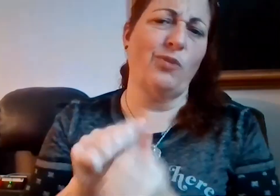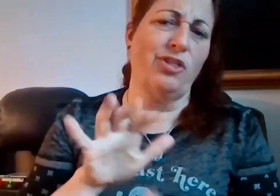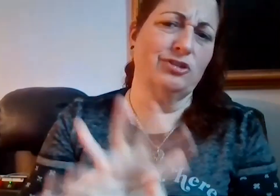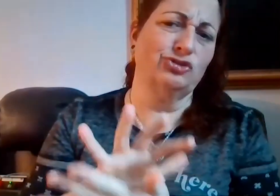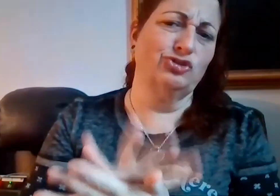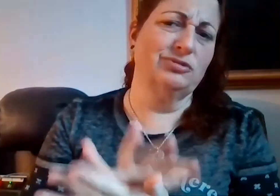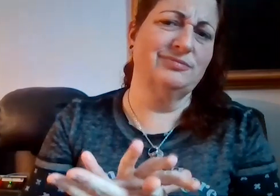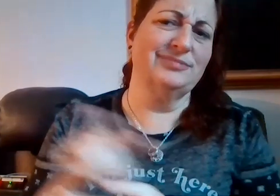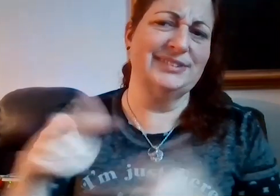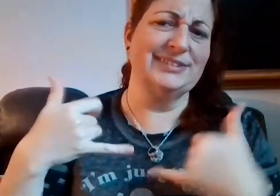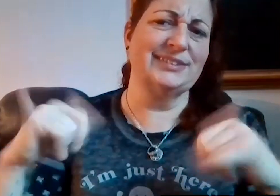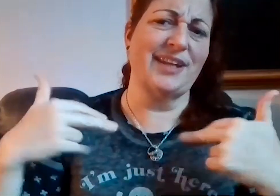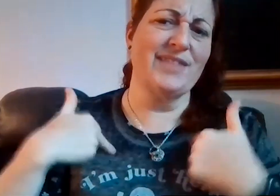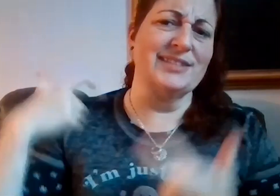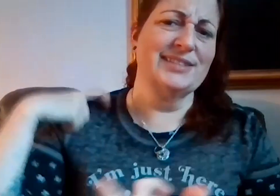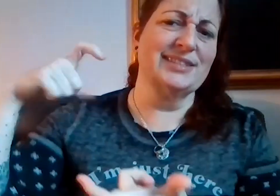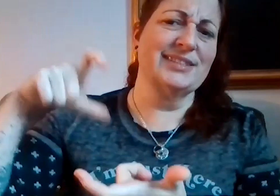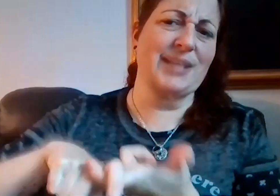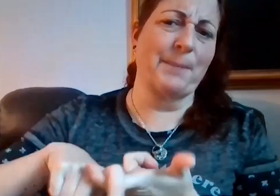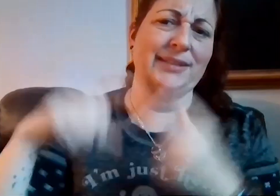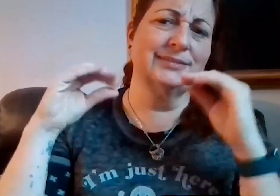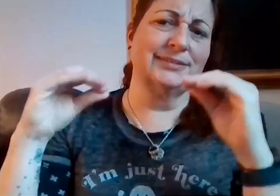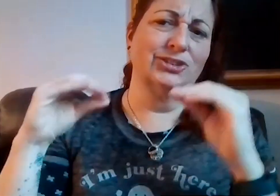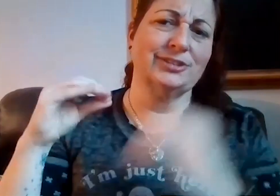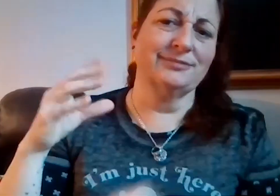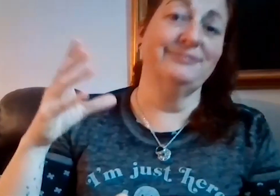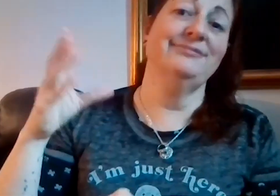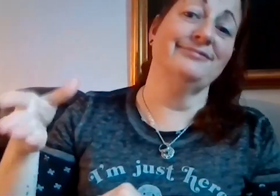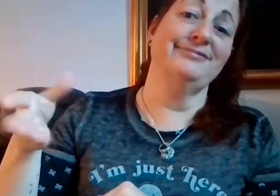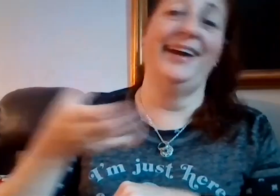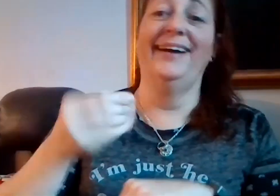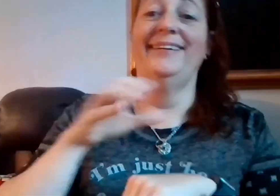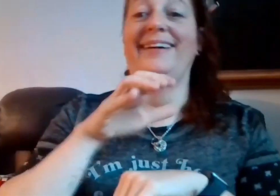It's the same with schools that still have Spanish teachers